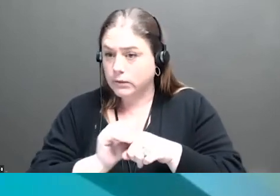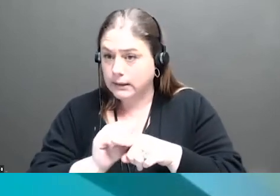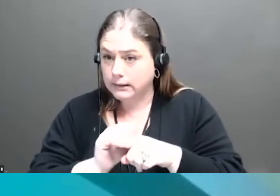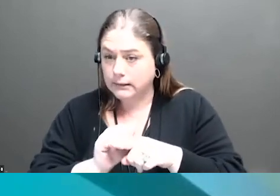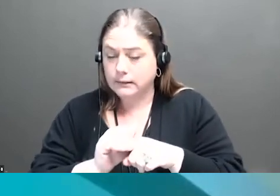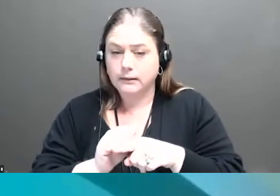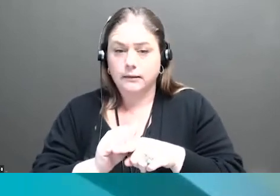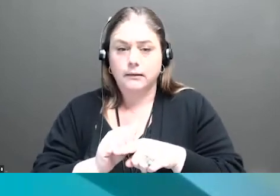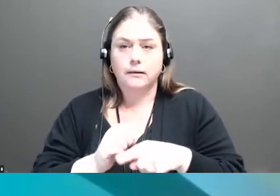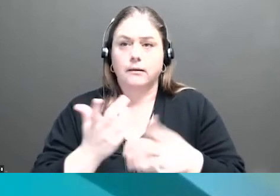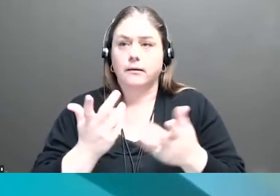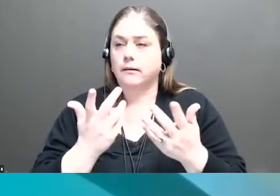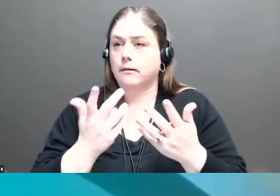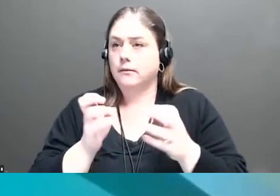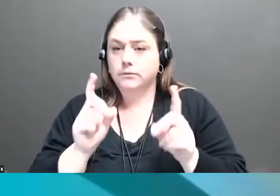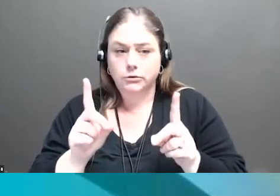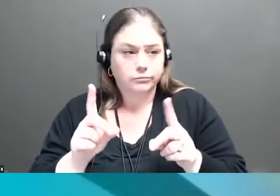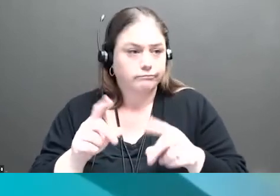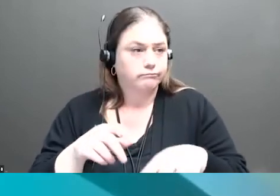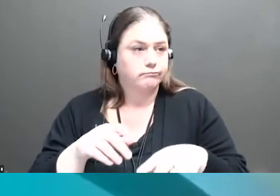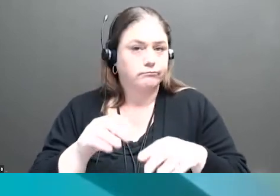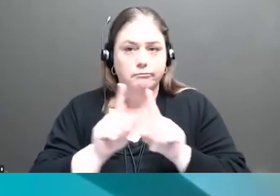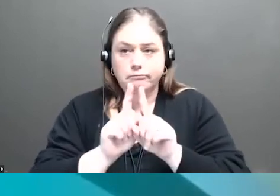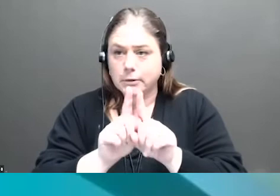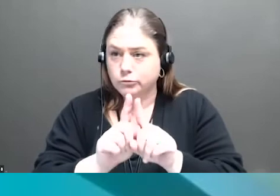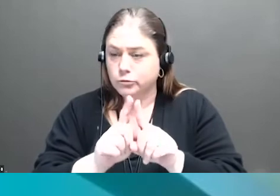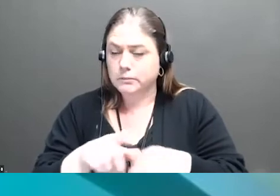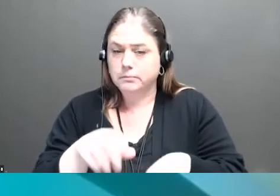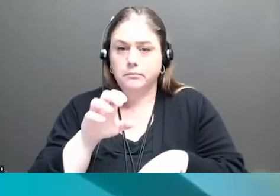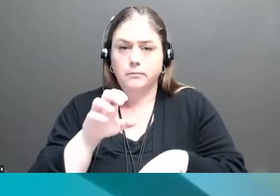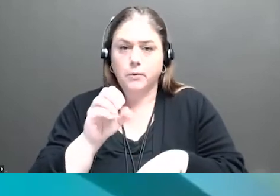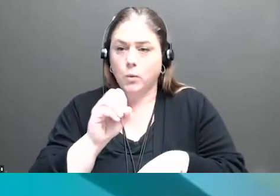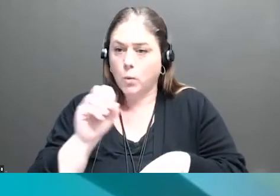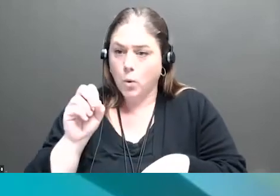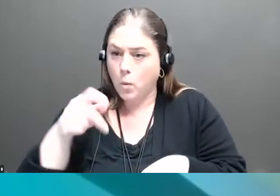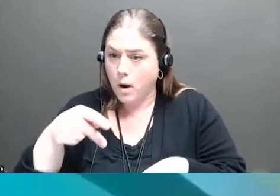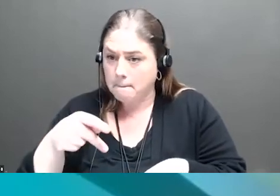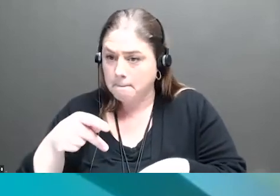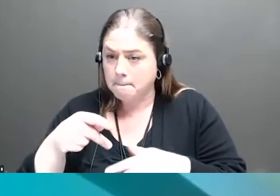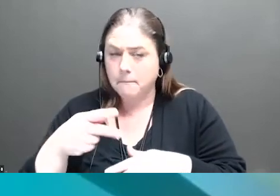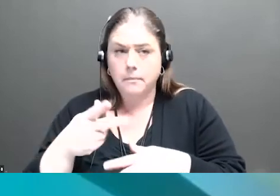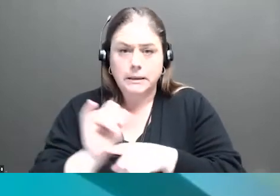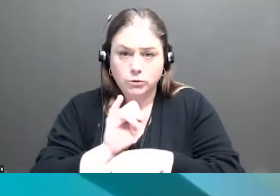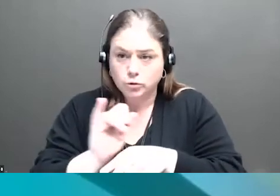mentorships, co-op programs, that are specifically for persons with disabilities or inclusive